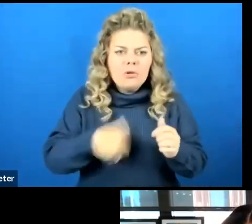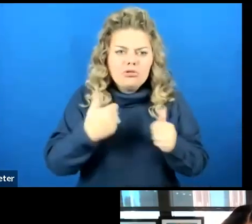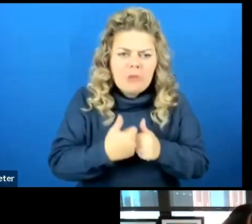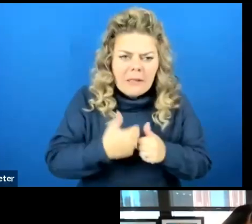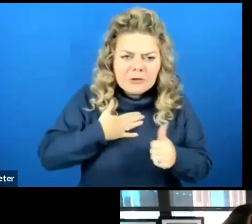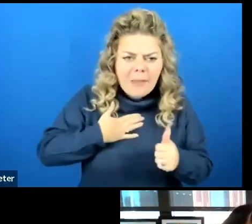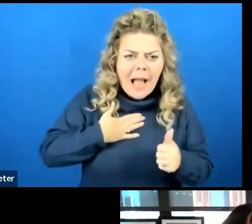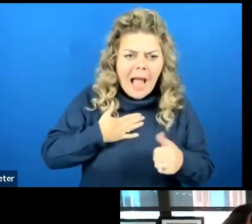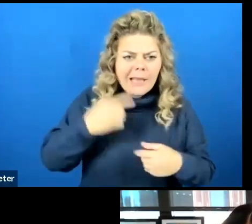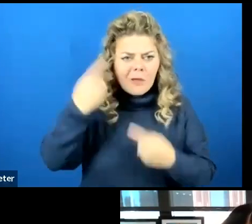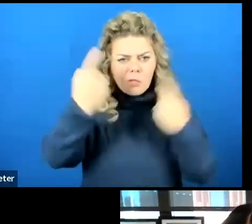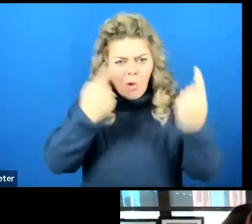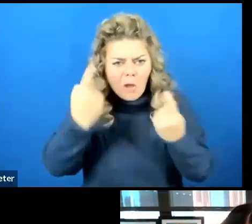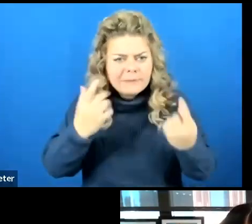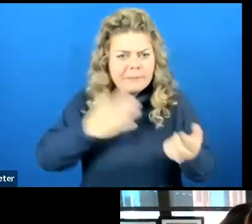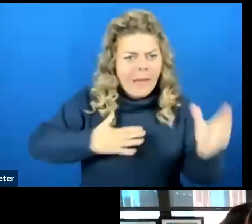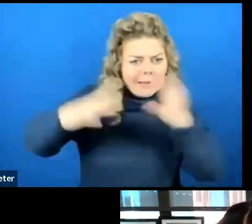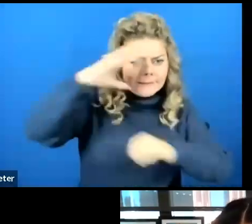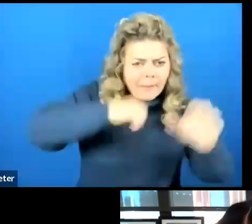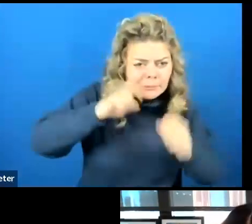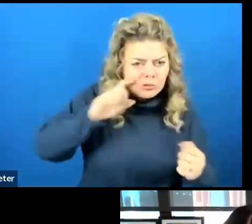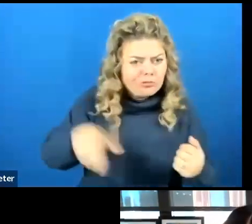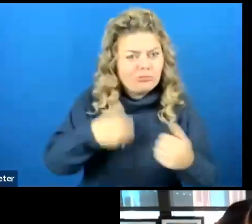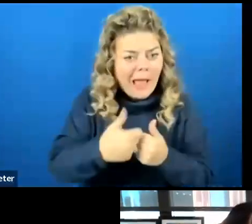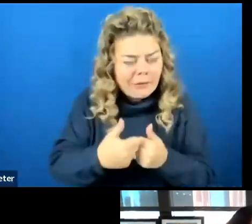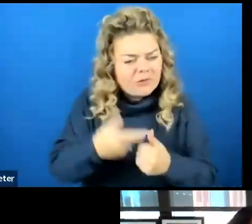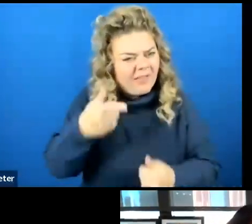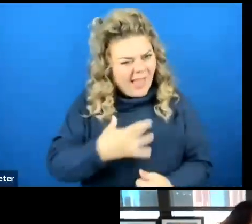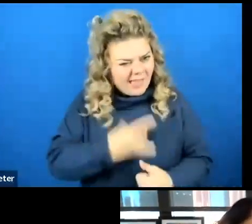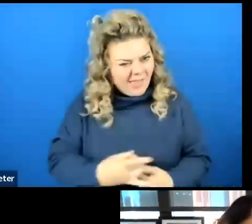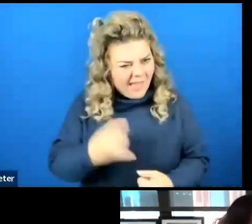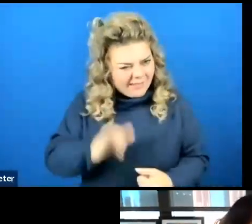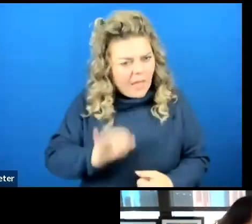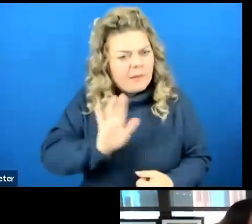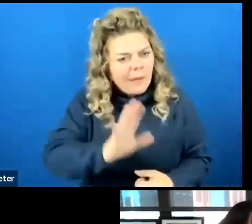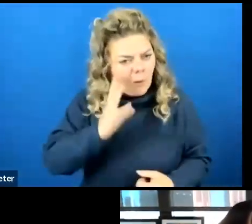or challenge my assumptions too. And they like that as a part of their experience at Michigan.